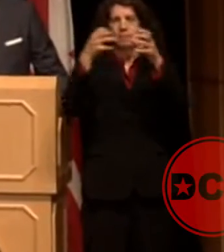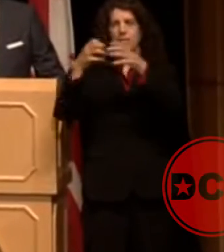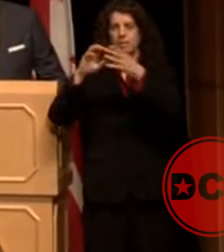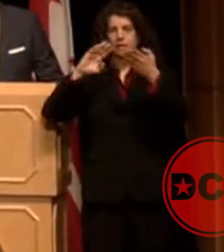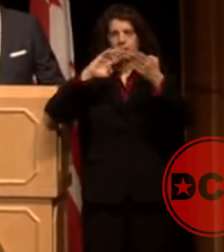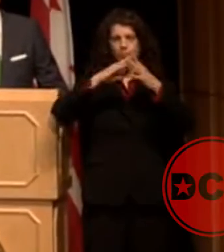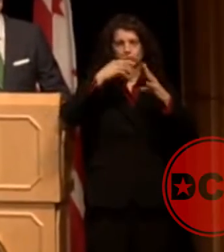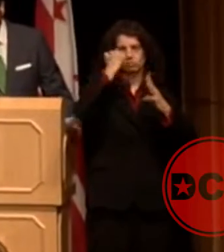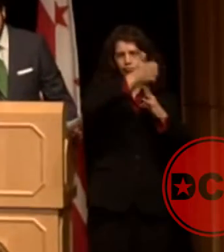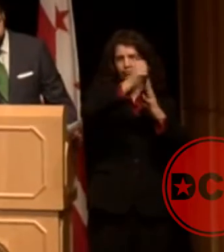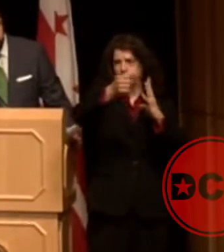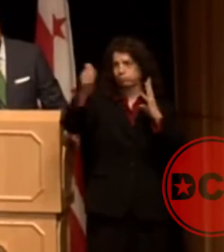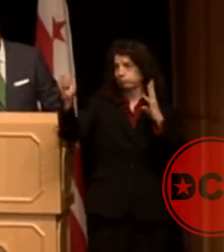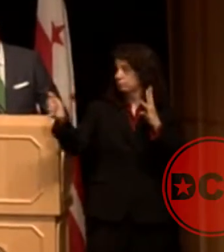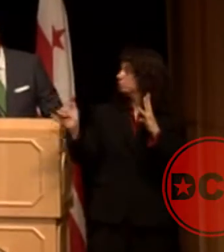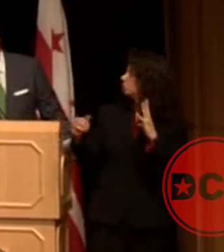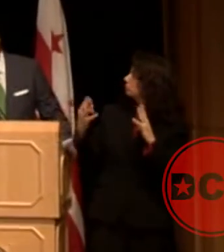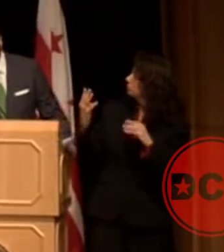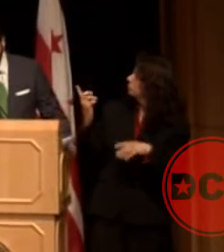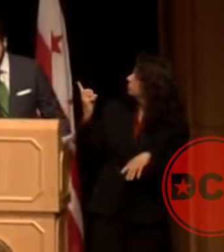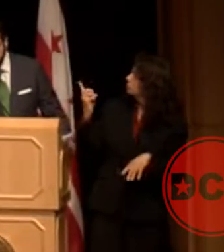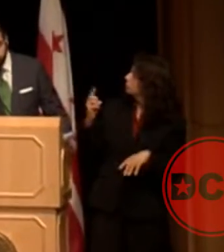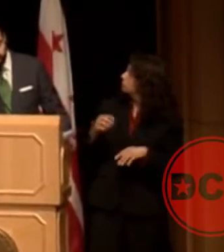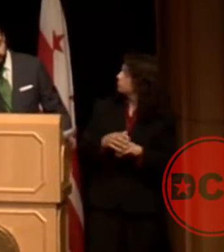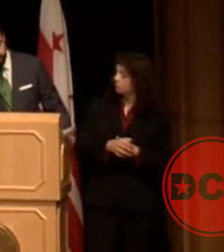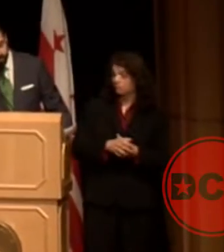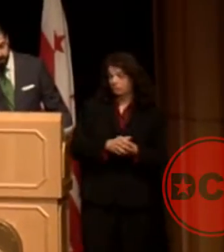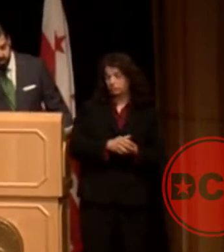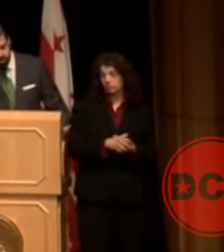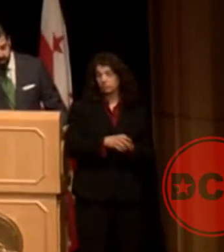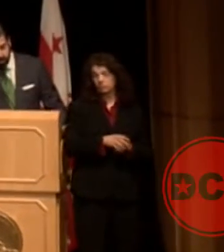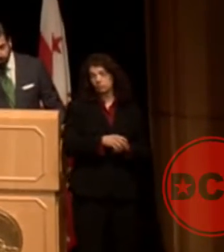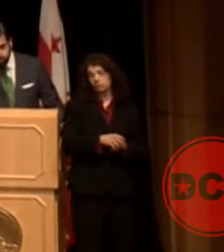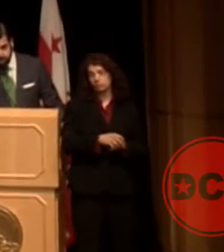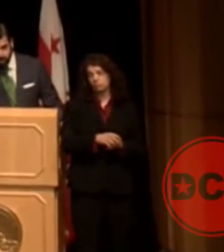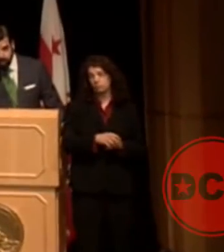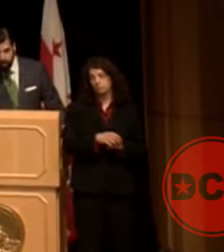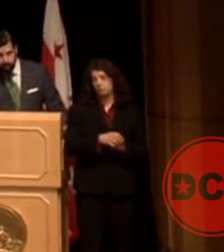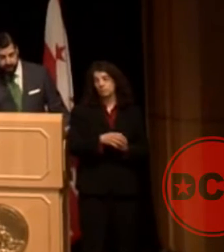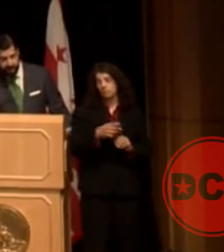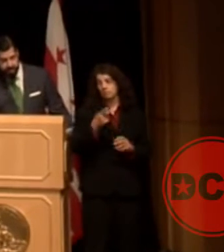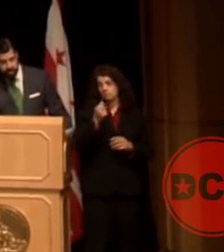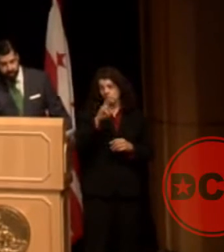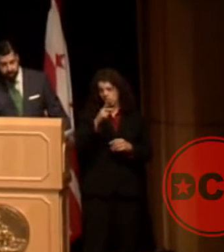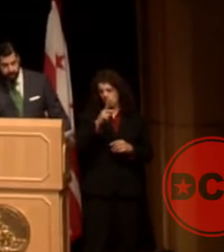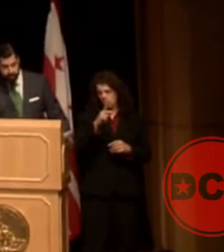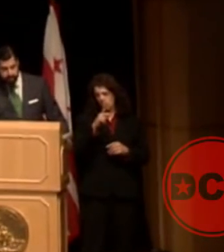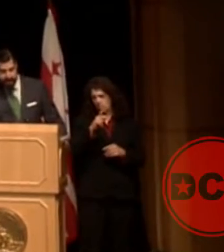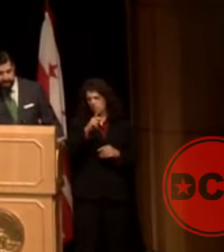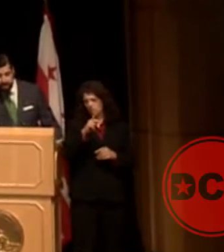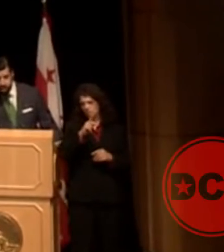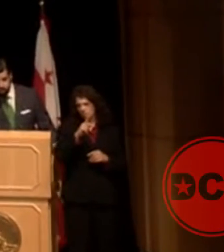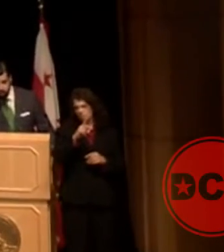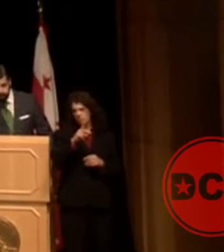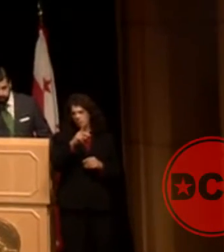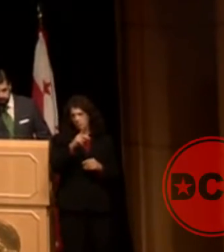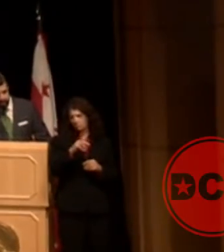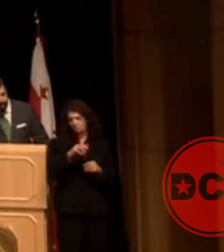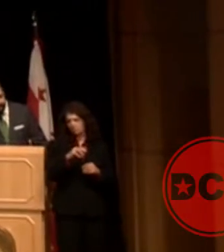THIS ONE A NATIONAL FIRST. PARK MORTON WILL BE THE FIRST FULL SCALE PUBLIC HOUSING REDEVELOPMENT IN THE COUNTRY